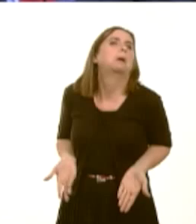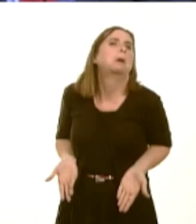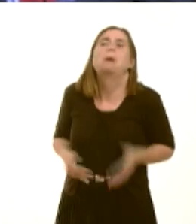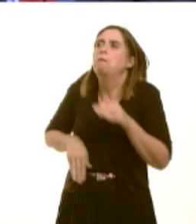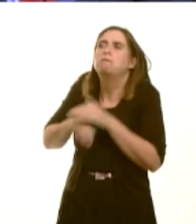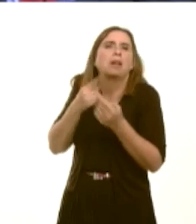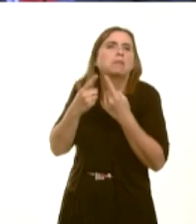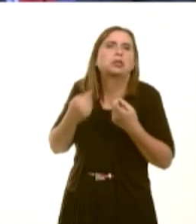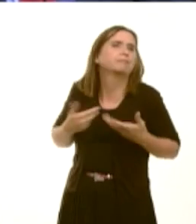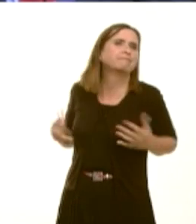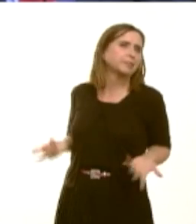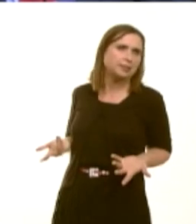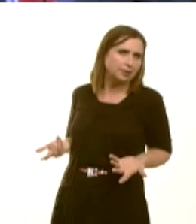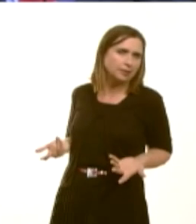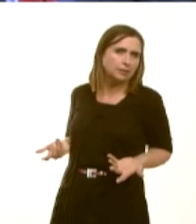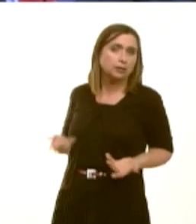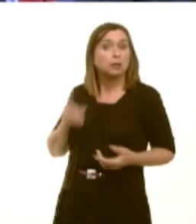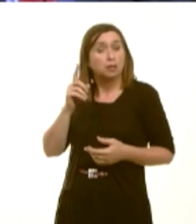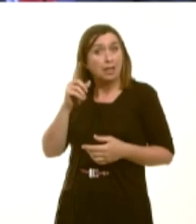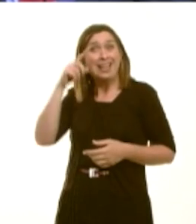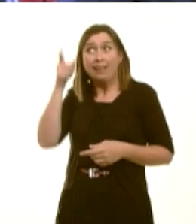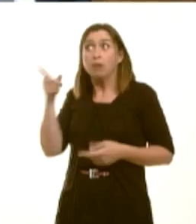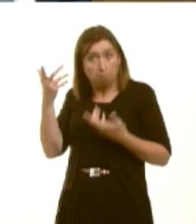of itóbut if the consultant said that, then the consultant should explain why, because